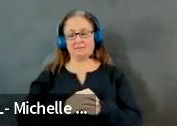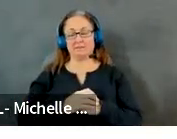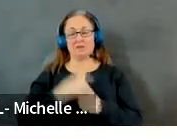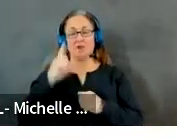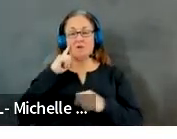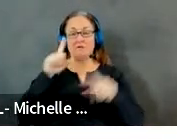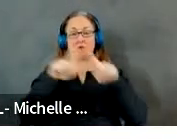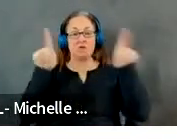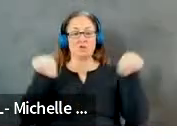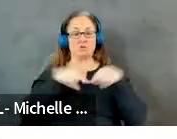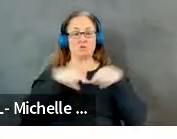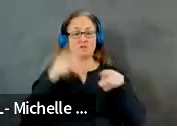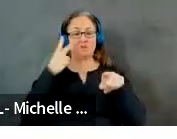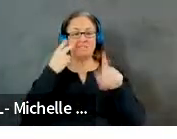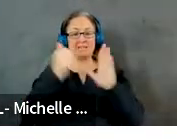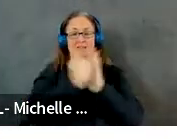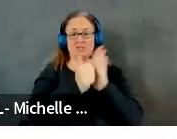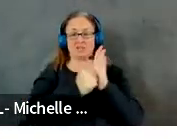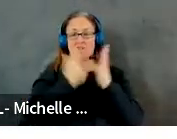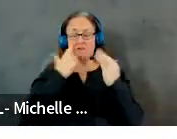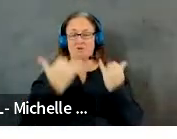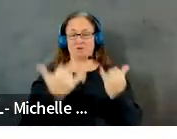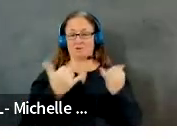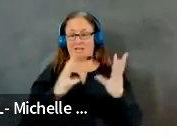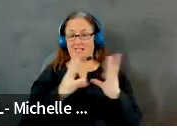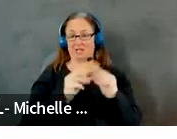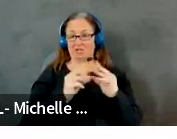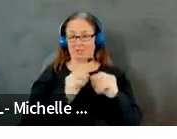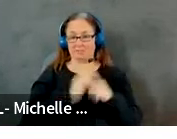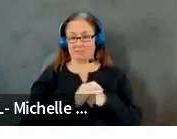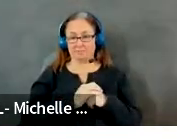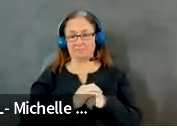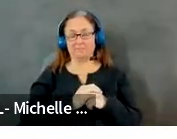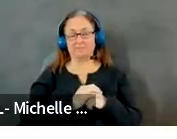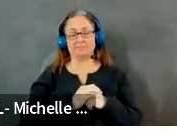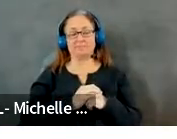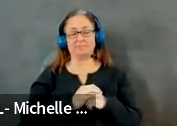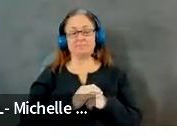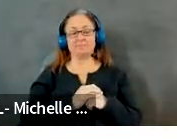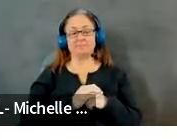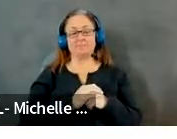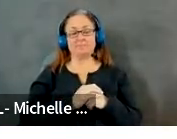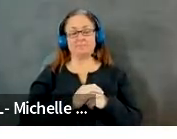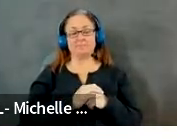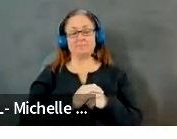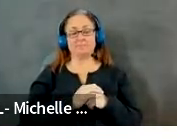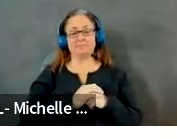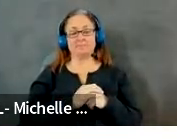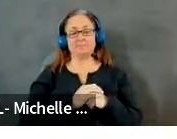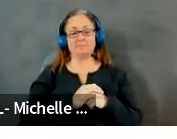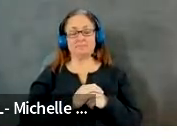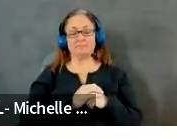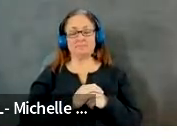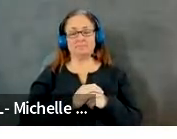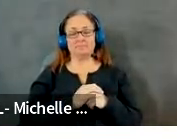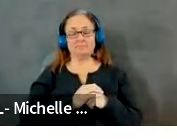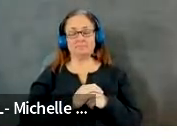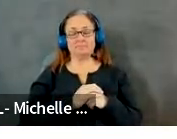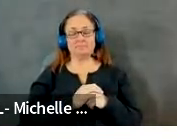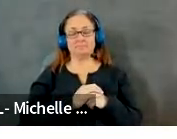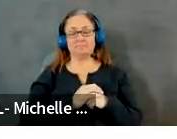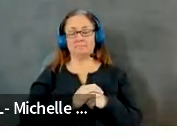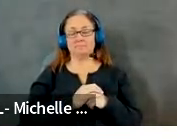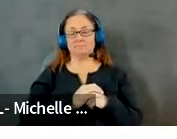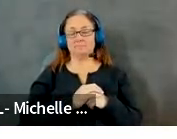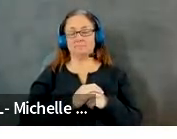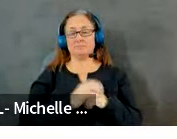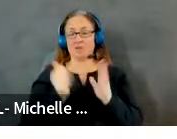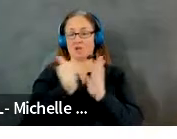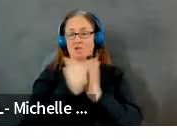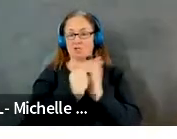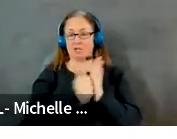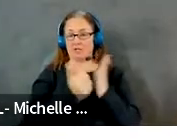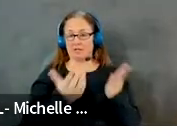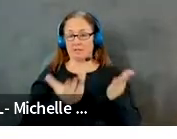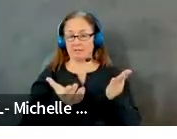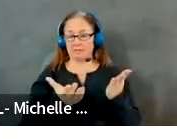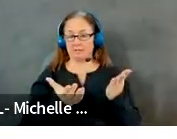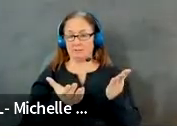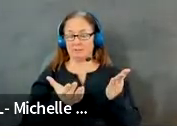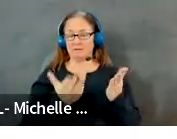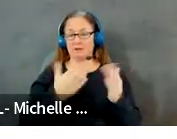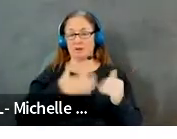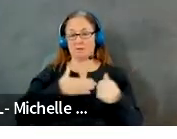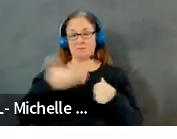you will find the agenda for today's session. To go over the agenda, after my welcoming remarks,